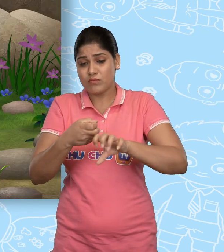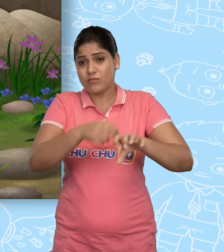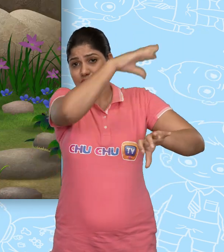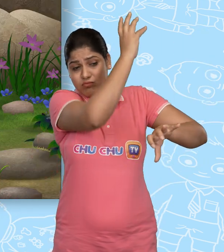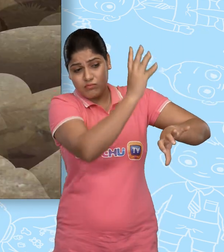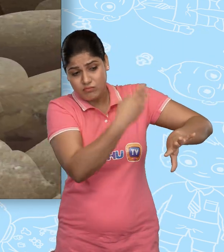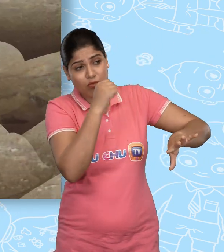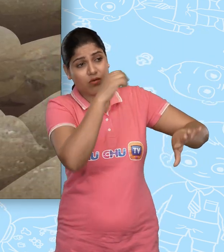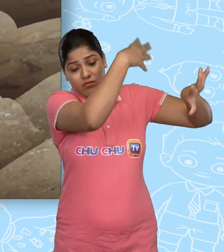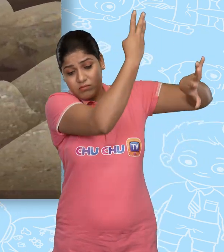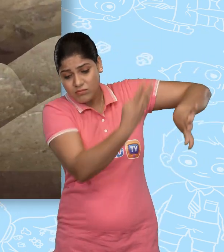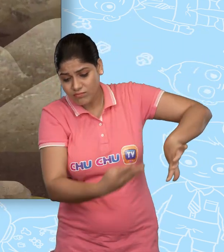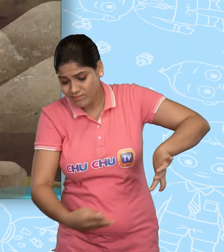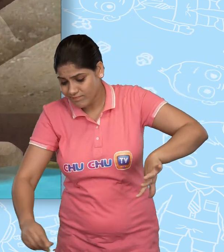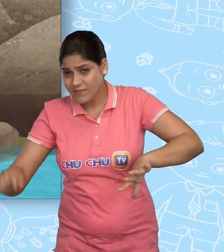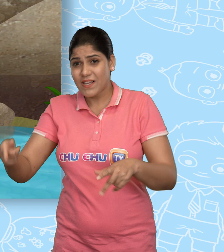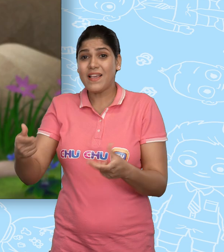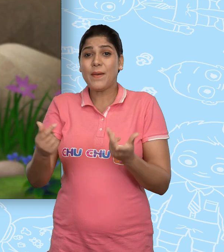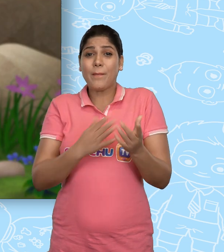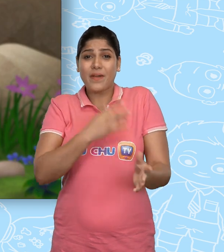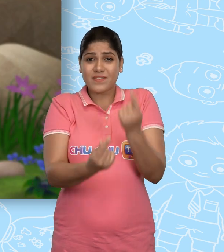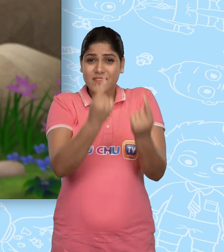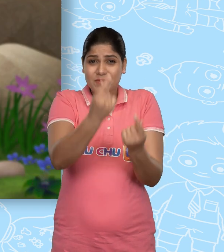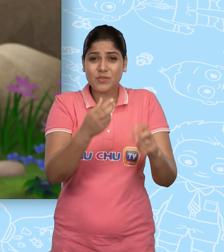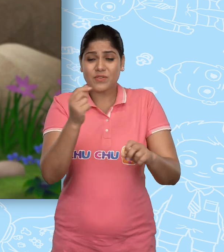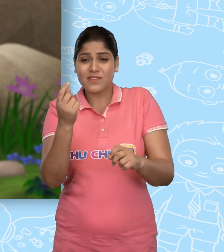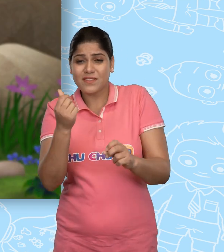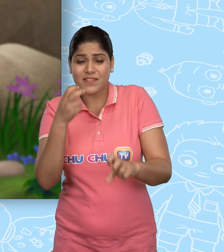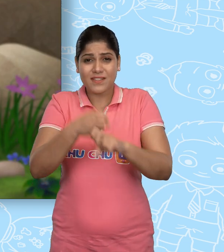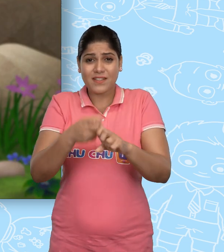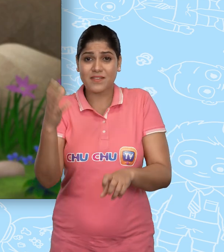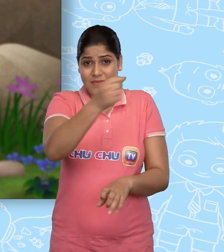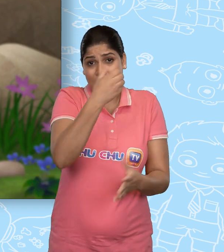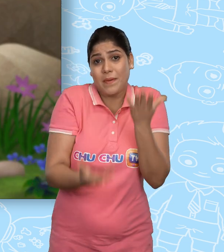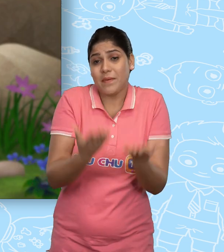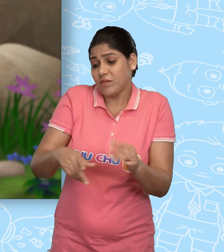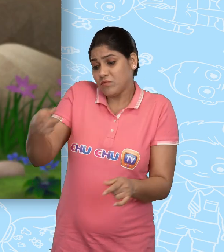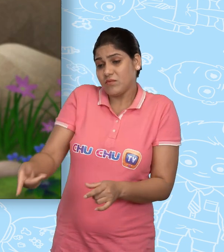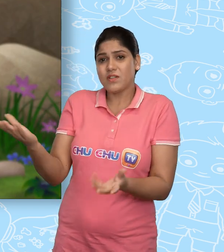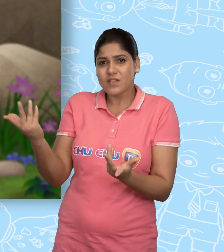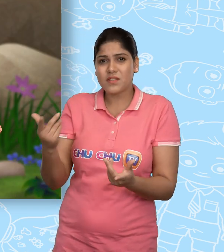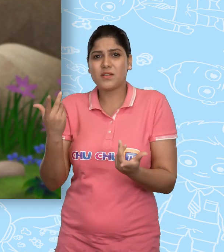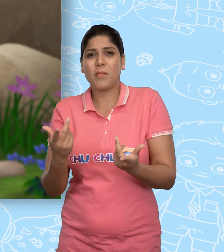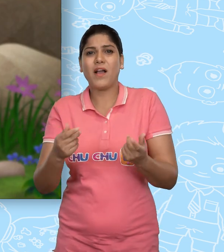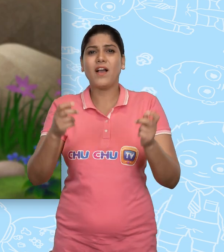The pebble you found in our garden must have come from here